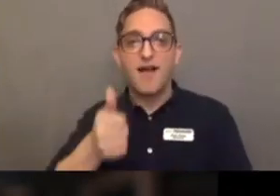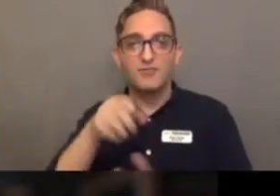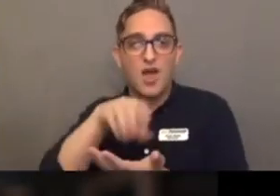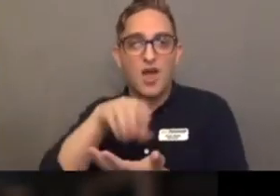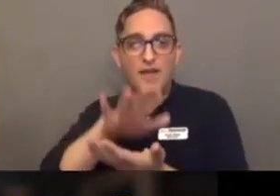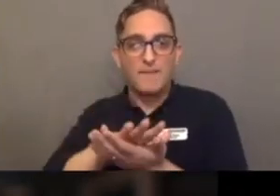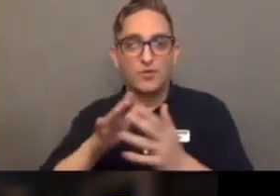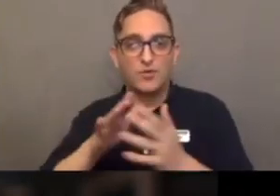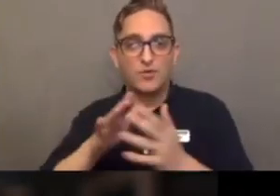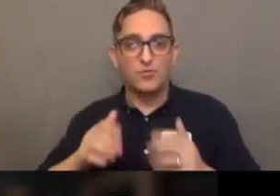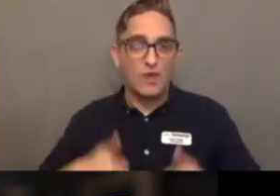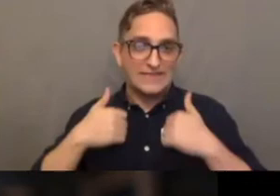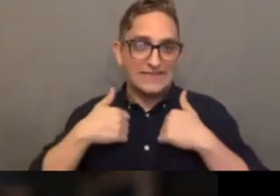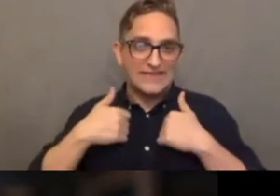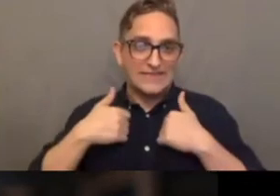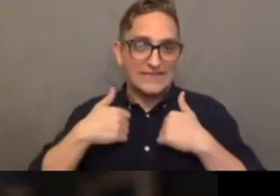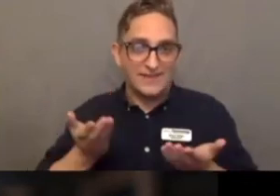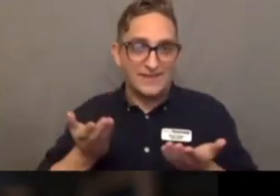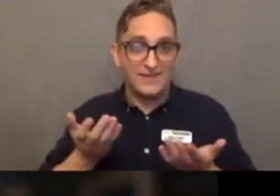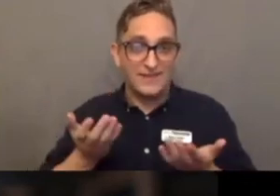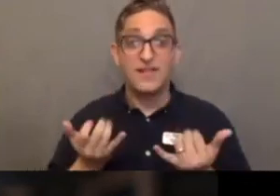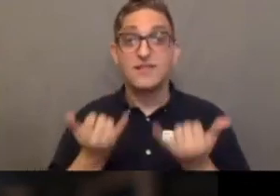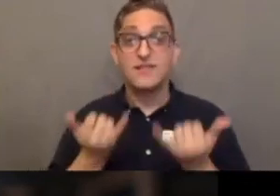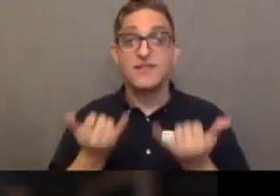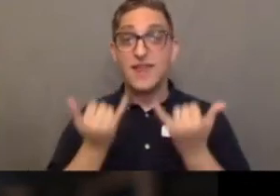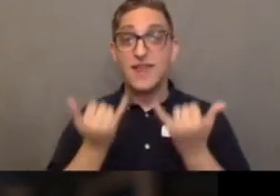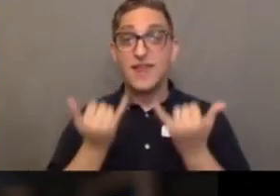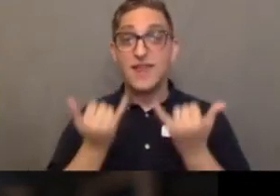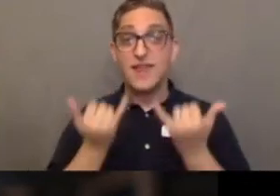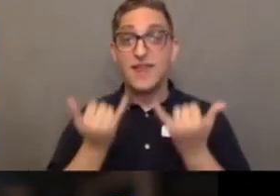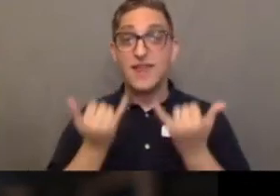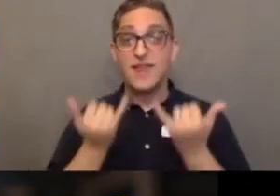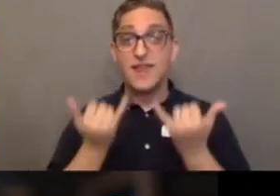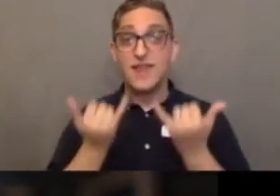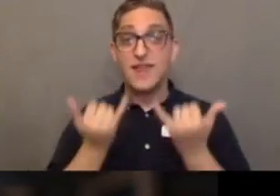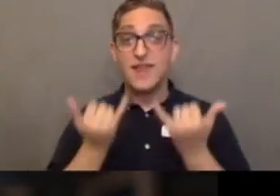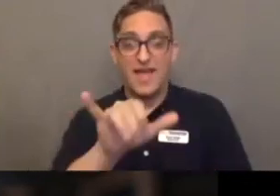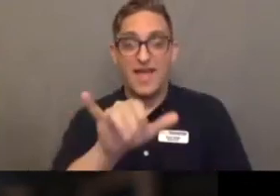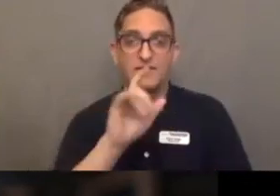documenting is problematic. You might say well, okay, they don't deserve to be here.